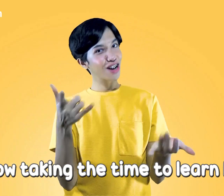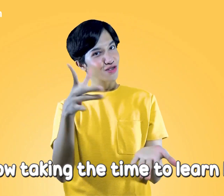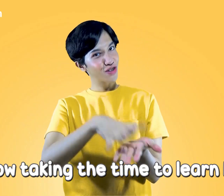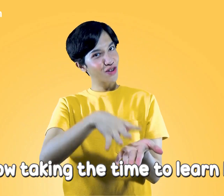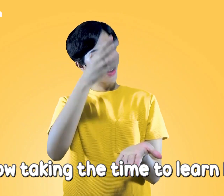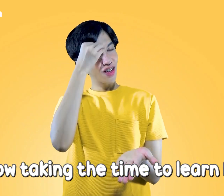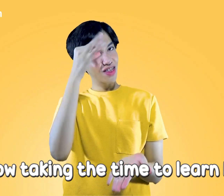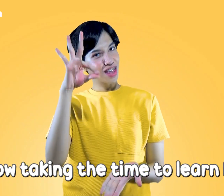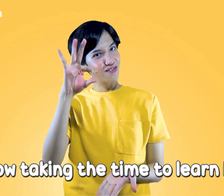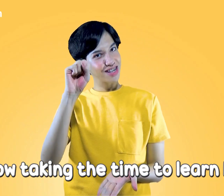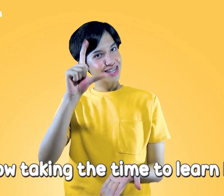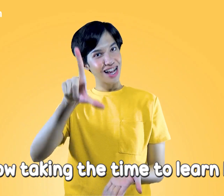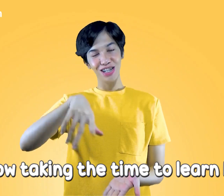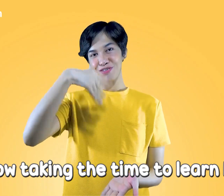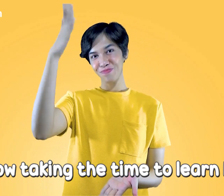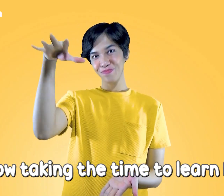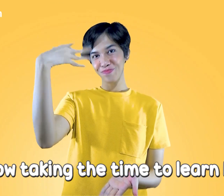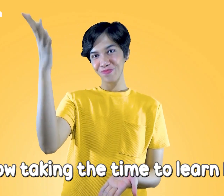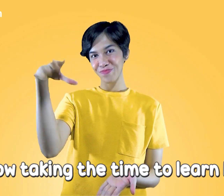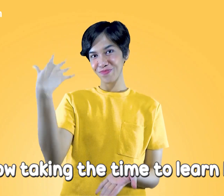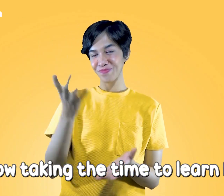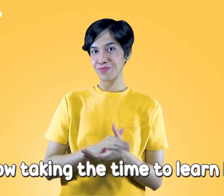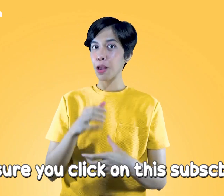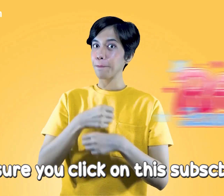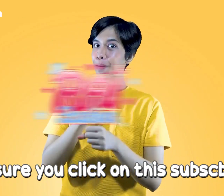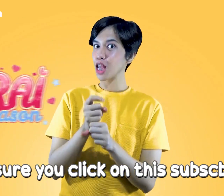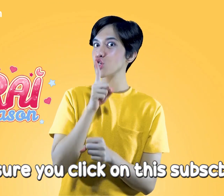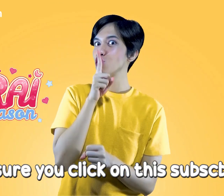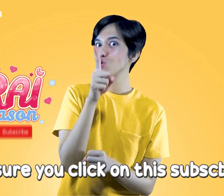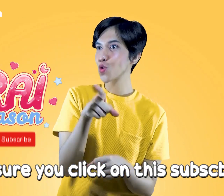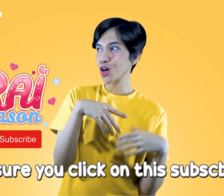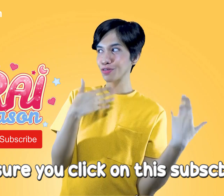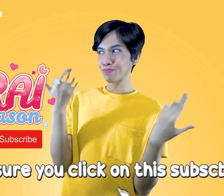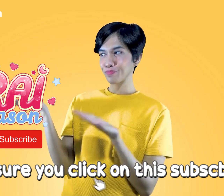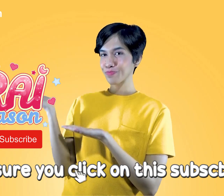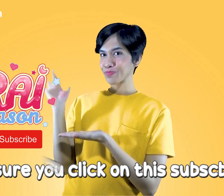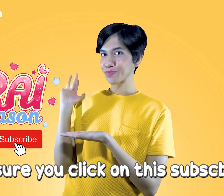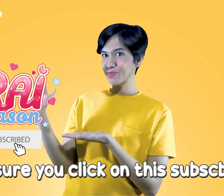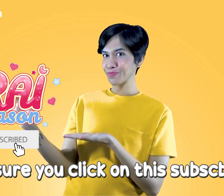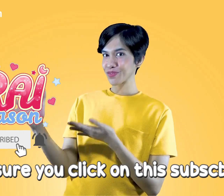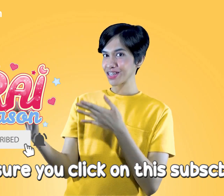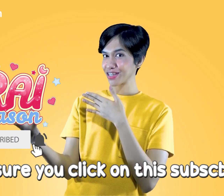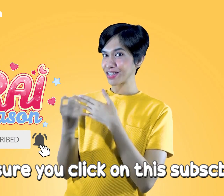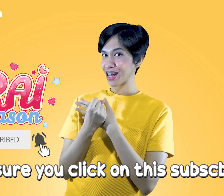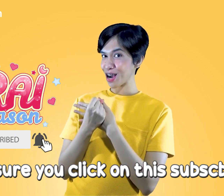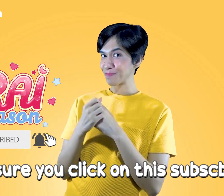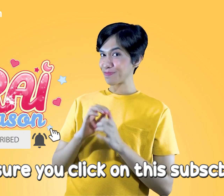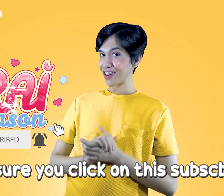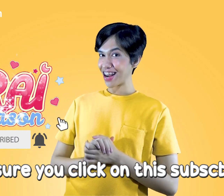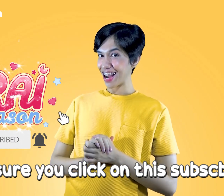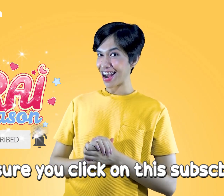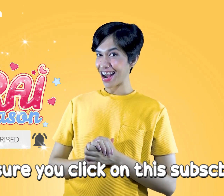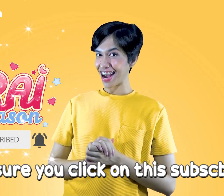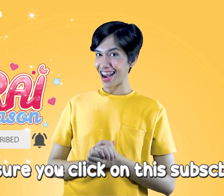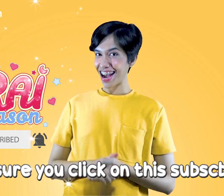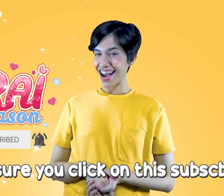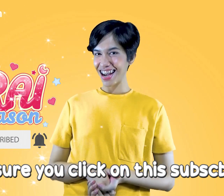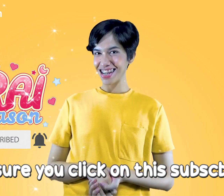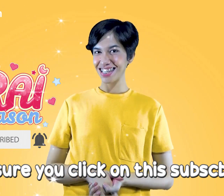and now taking the time to learn FSL make sure you click on this subscribe!